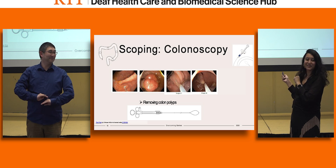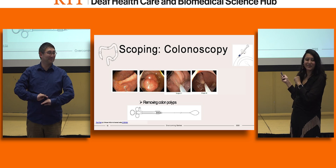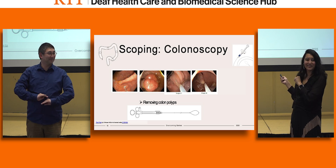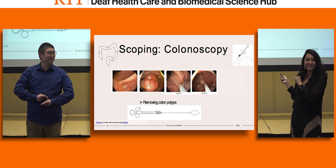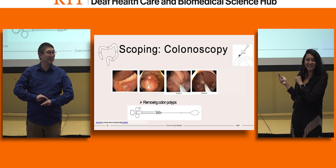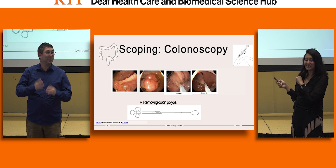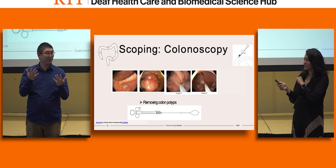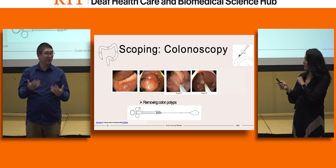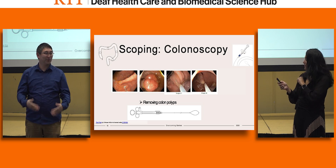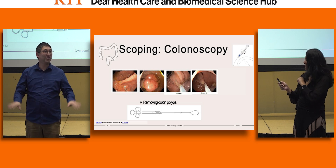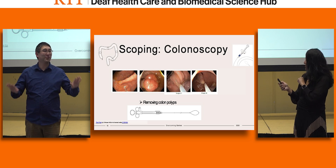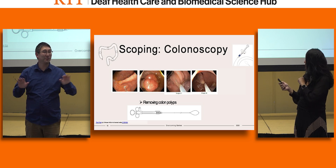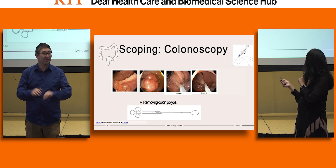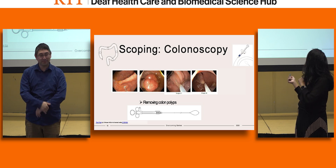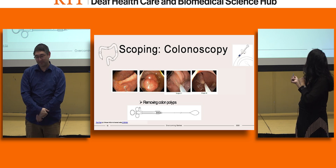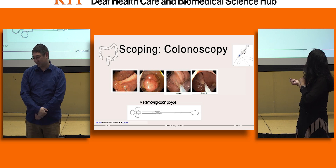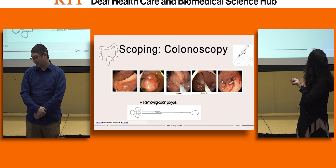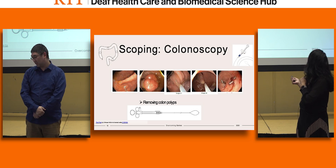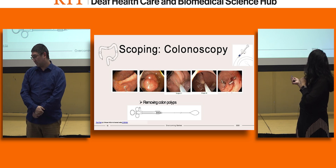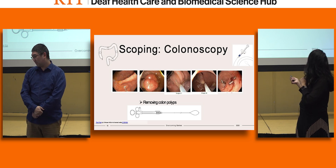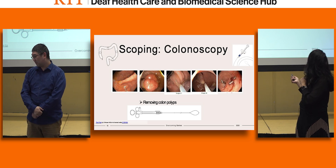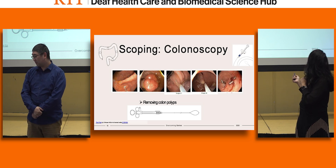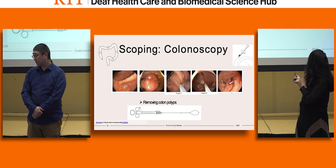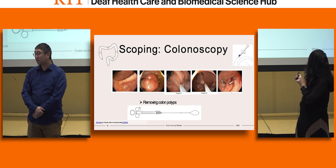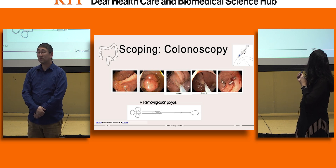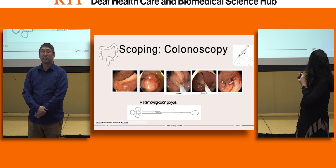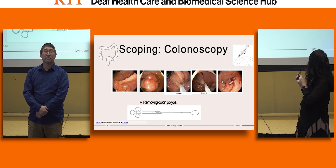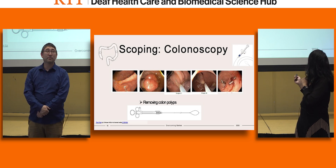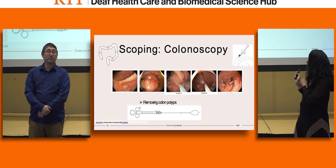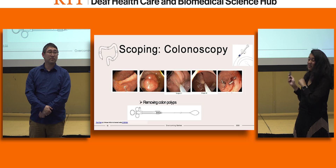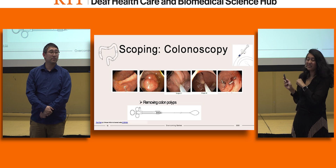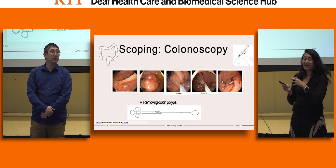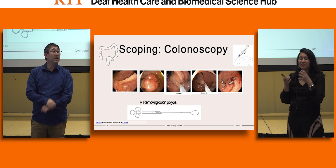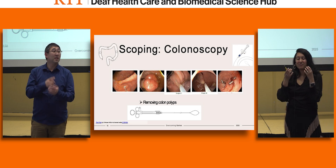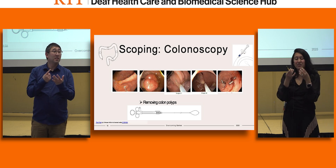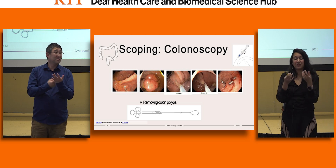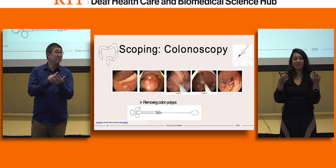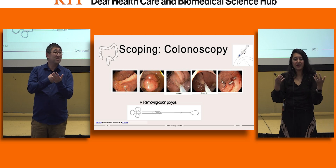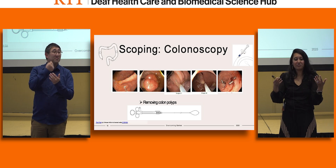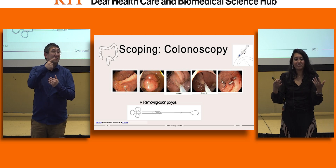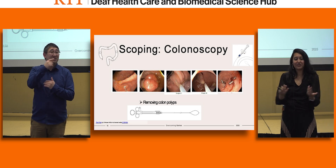Afterwards, it's all gone. And sometimes, there are a lot of blood vessels